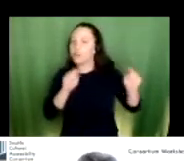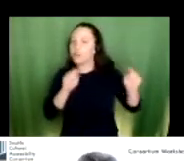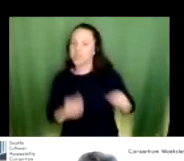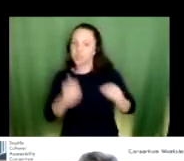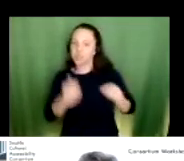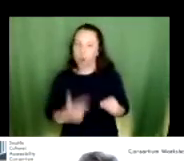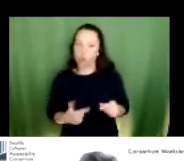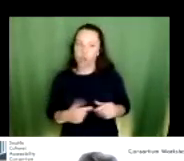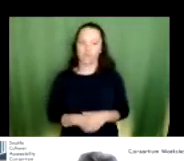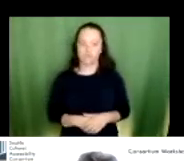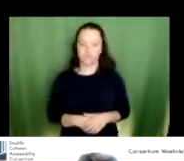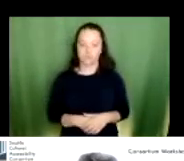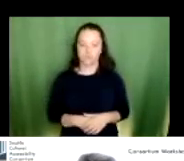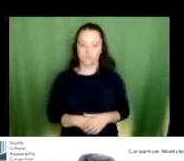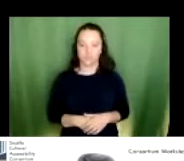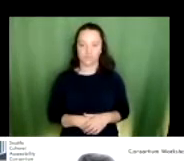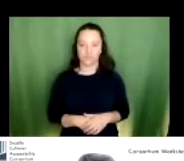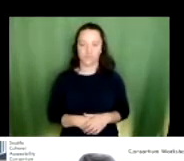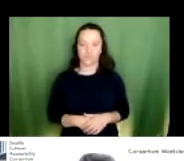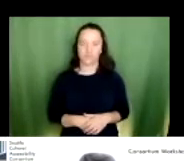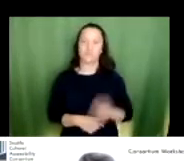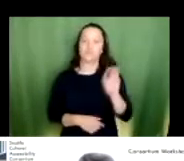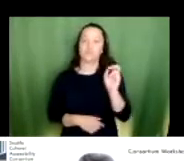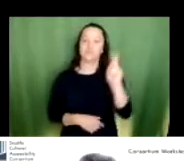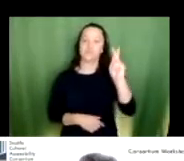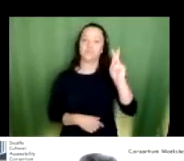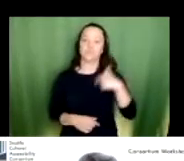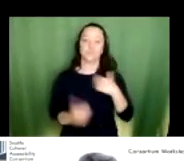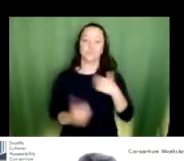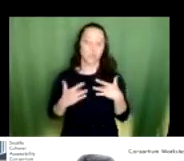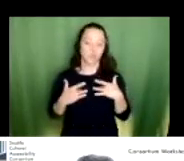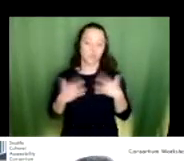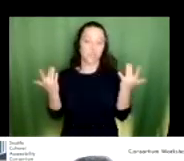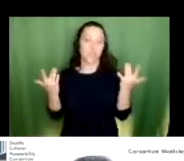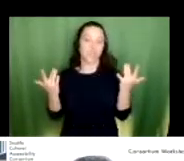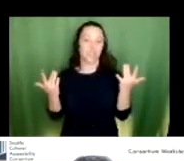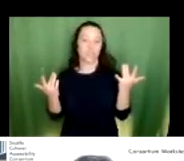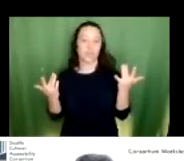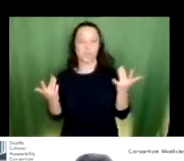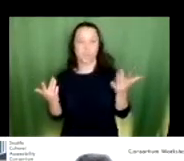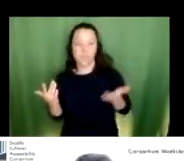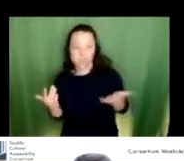I am thrilled to introduce you to our moderator Kathy Hsieh. Kathy Hsieh is